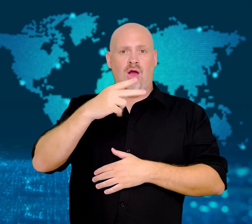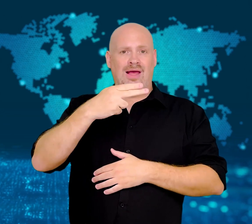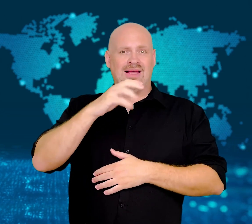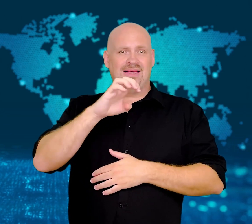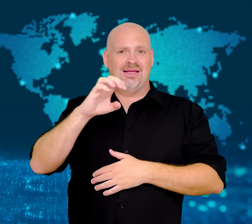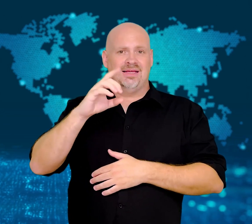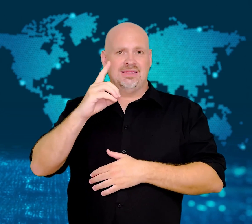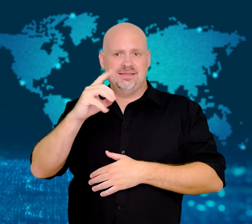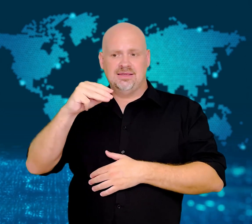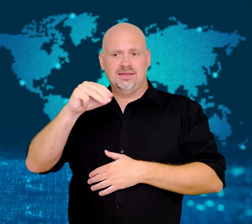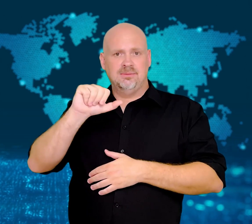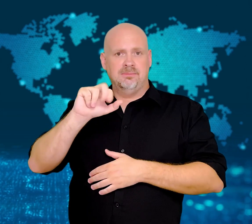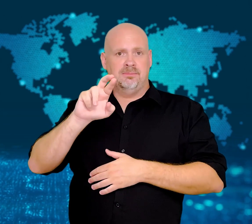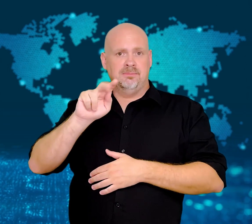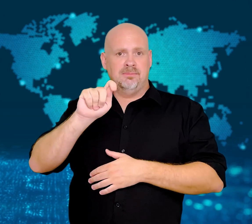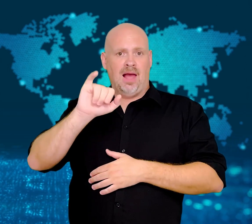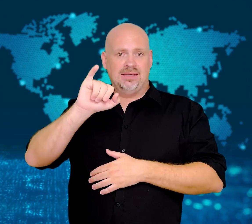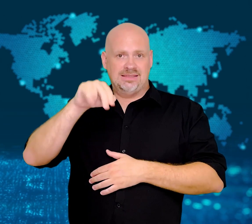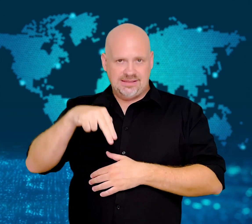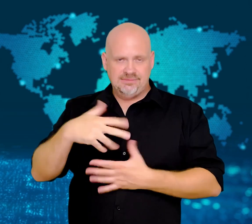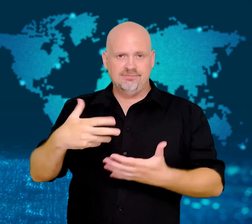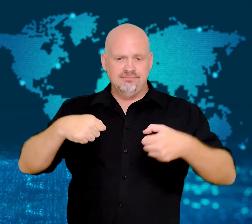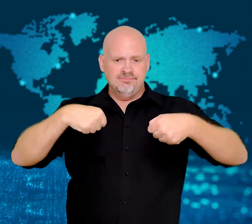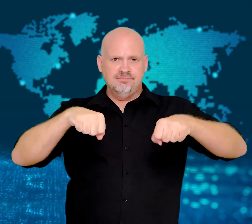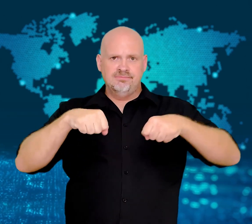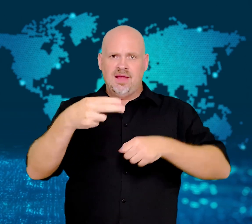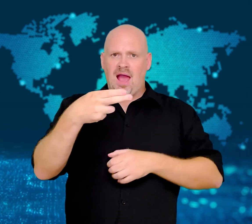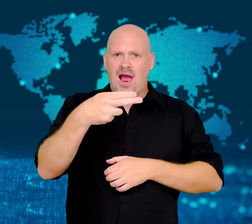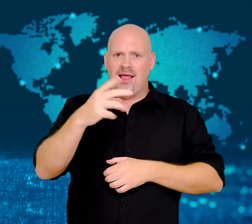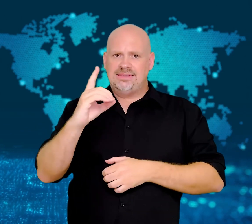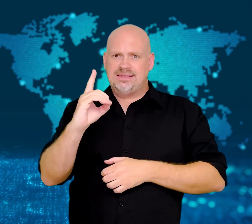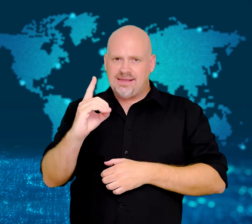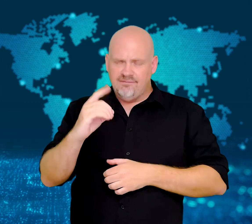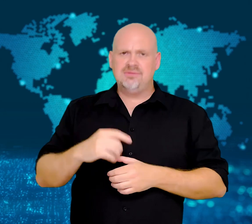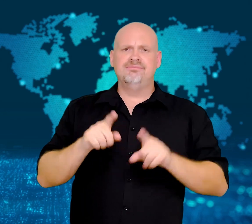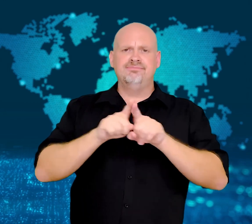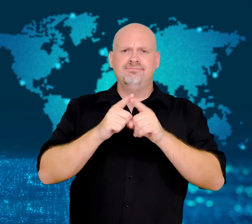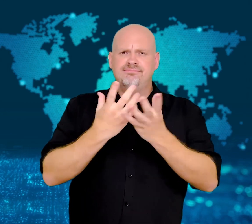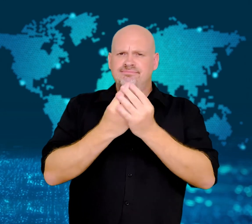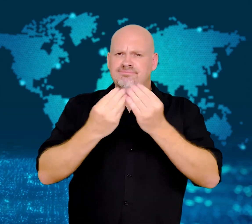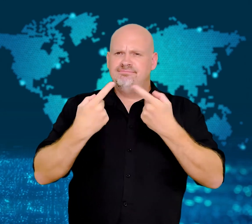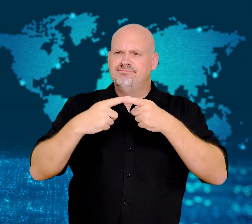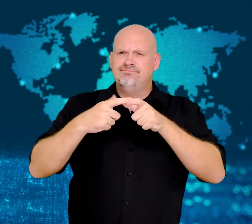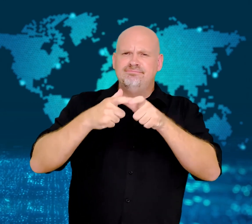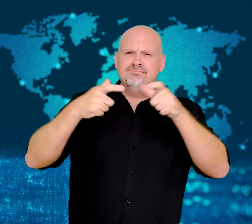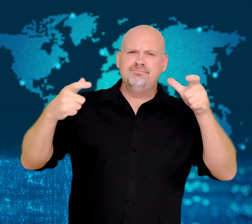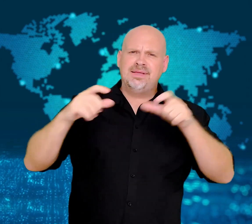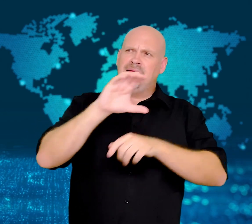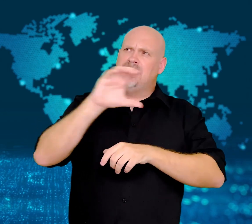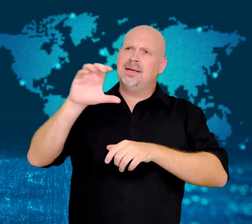and includes members from Boeing, Lockheed Martin,